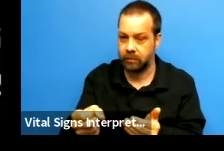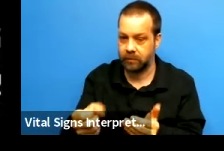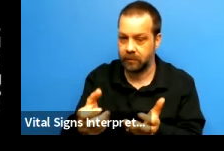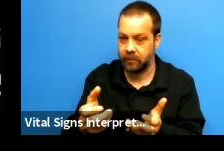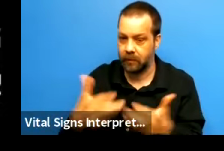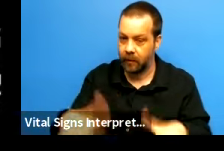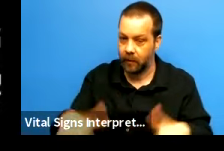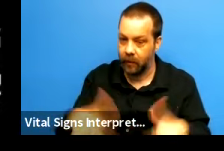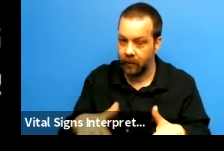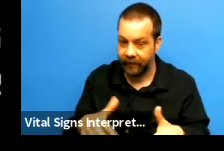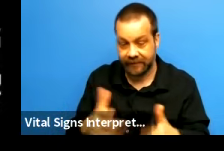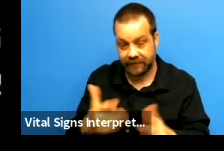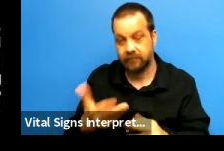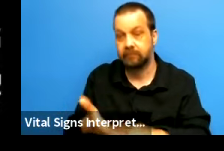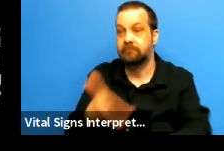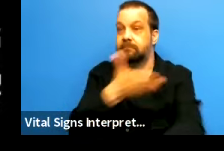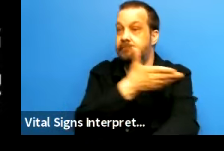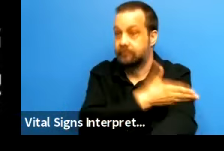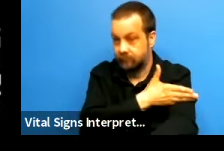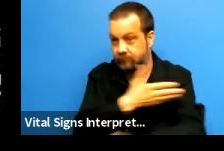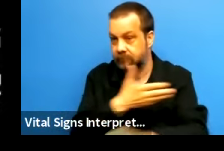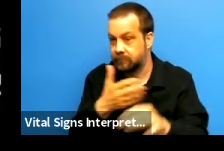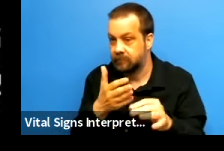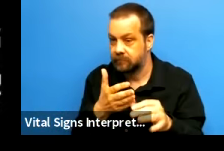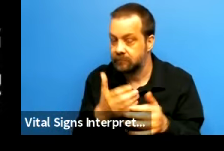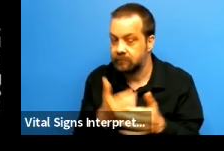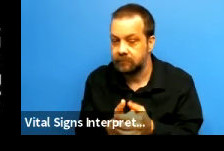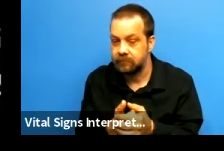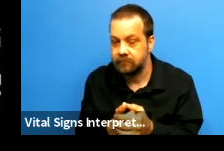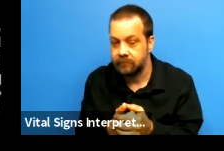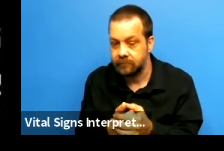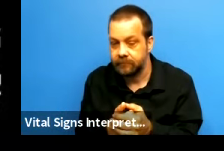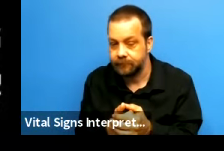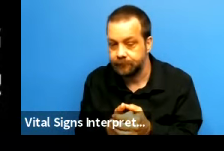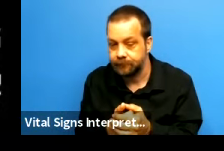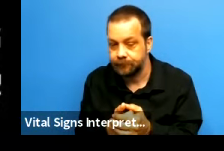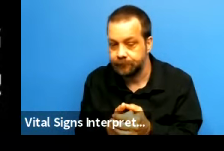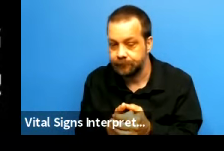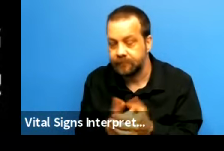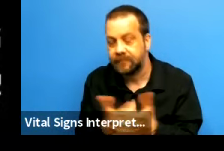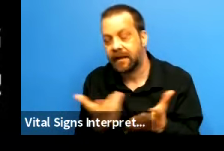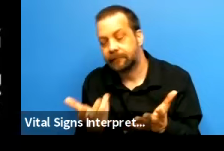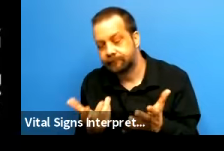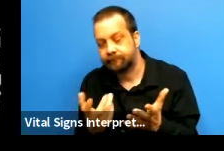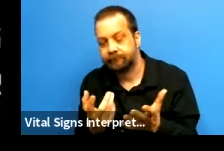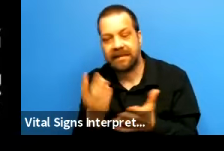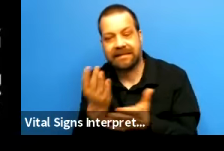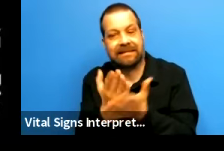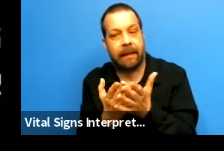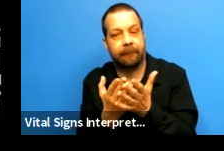The only reason an employer might not have to provide an accommodation would be